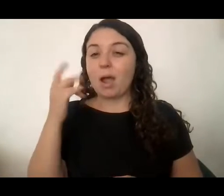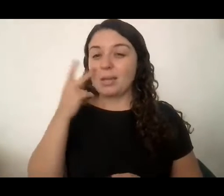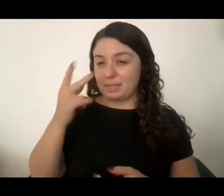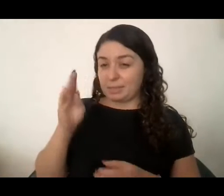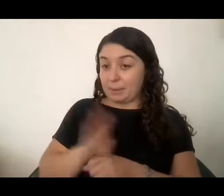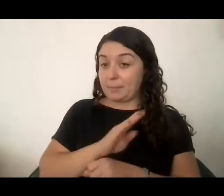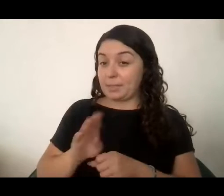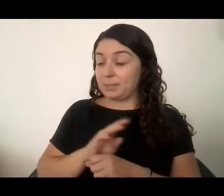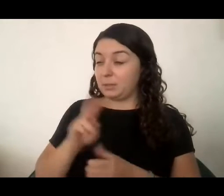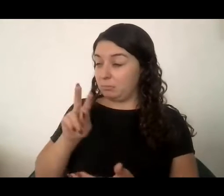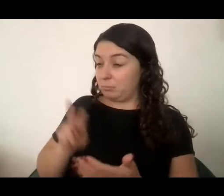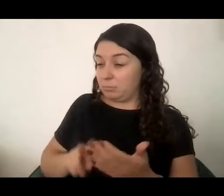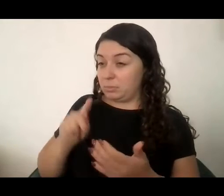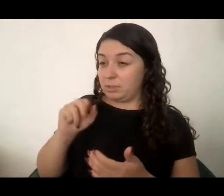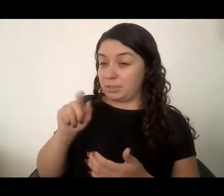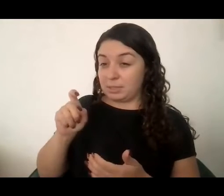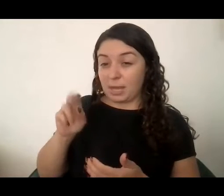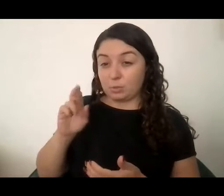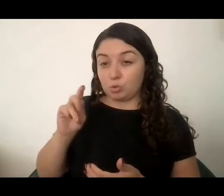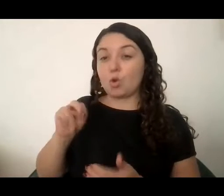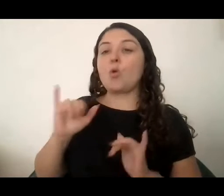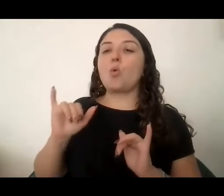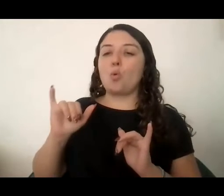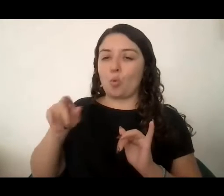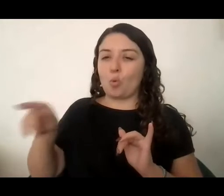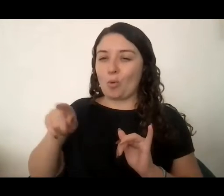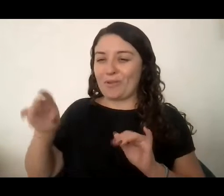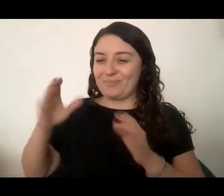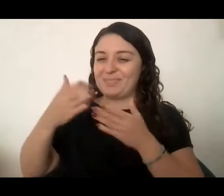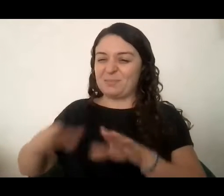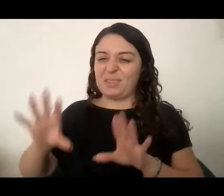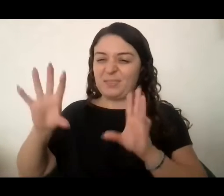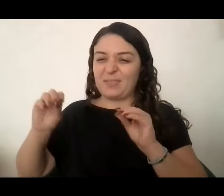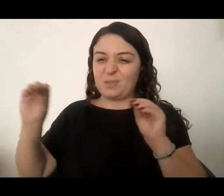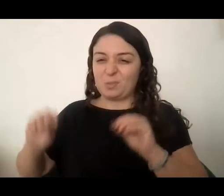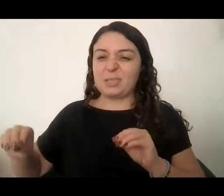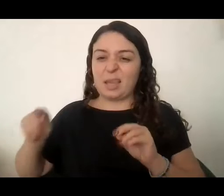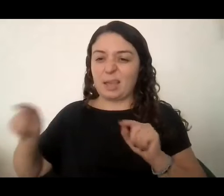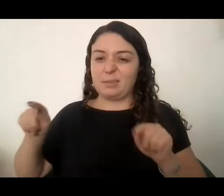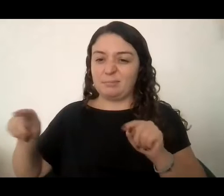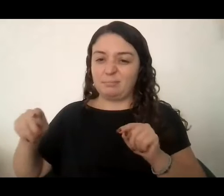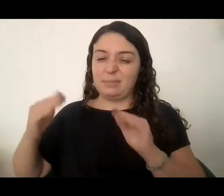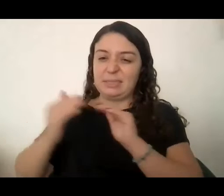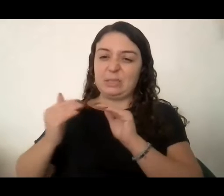the business tax return, they know, oh, 50% of the net profit really is for Molly,